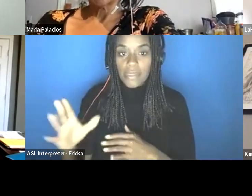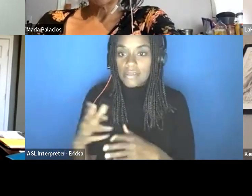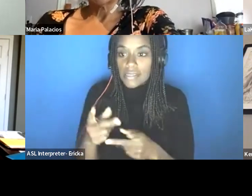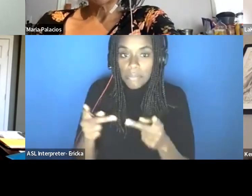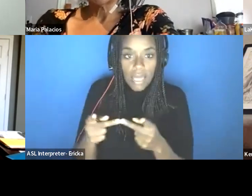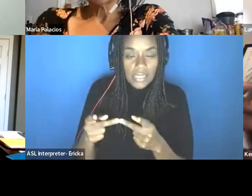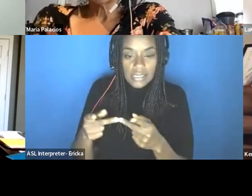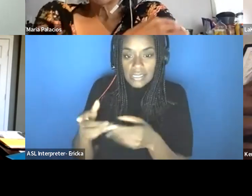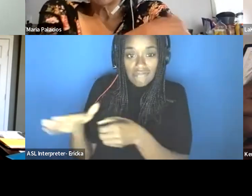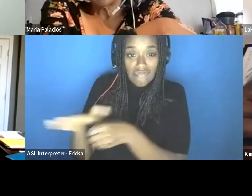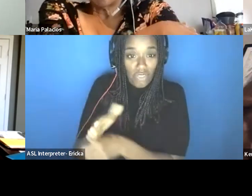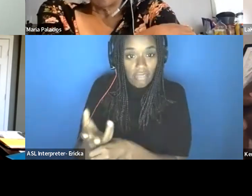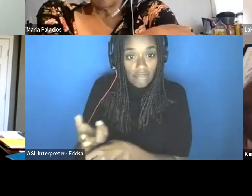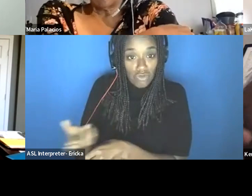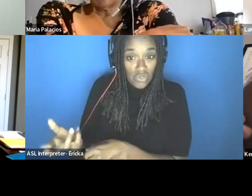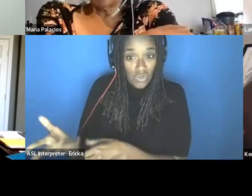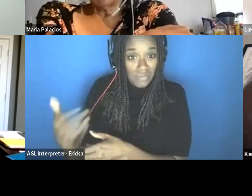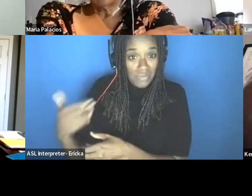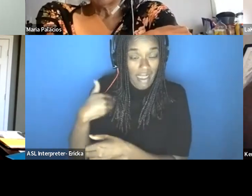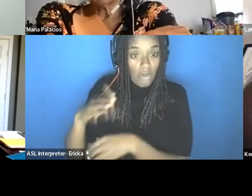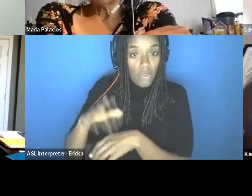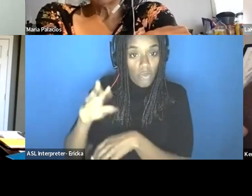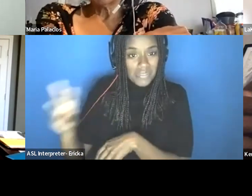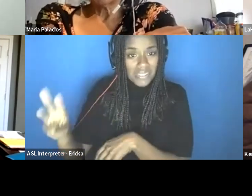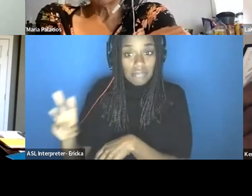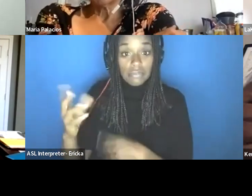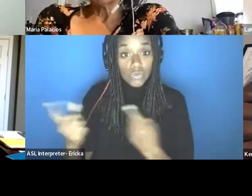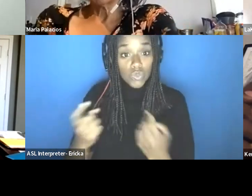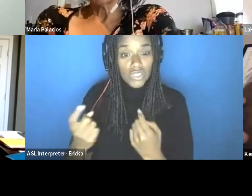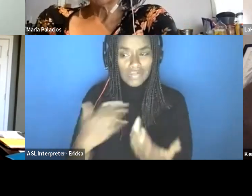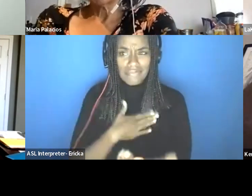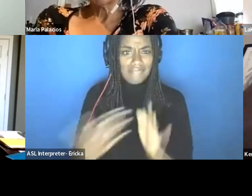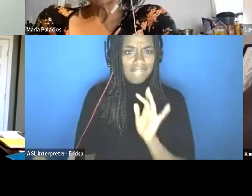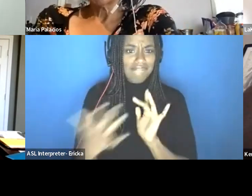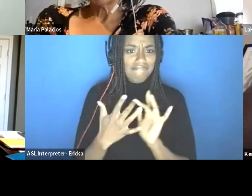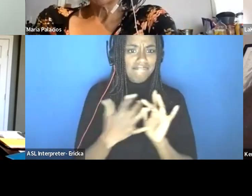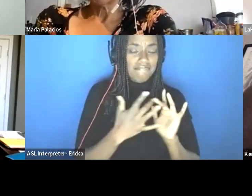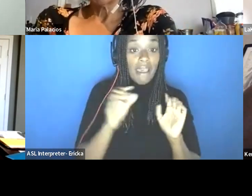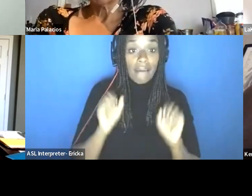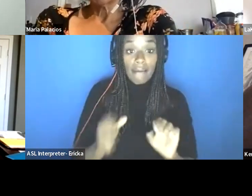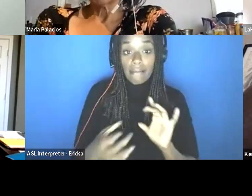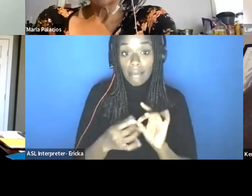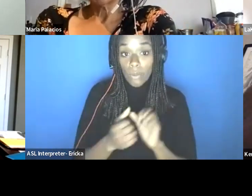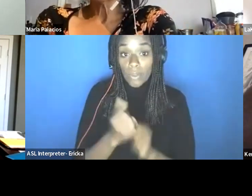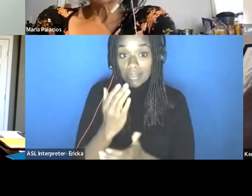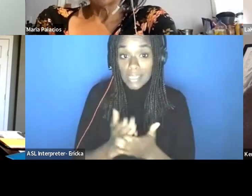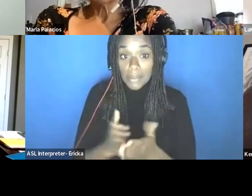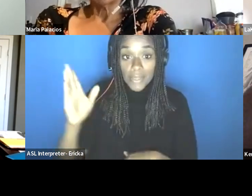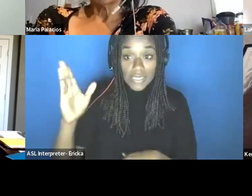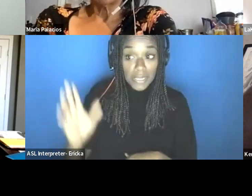Under the training section and that will be diversity, equity and inclusion sub tab. There's a whole place where we have lots of resources and if you have questions, please reach out.